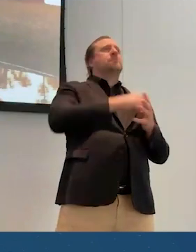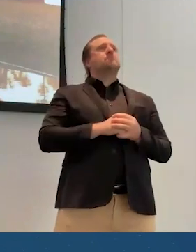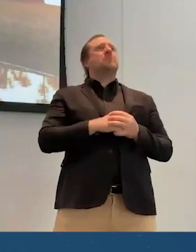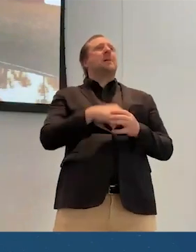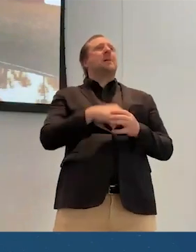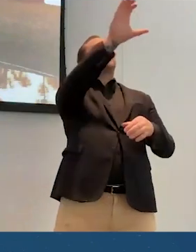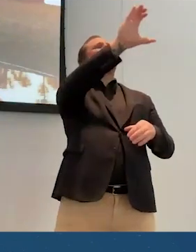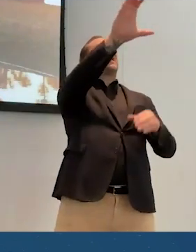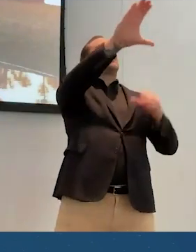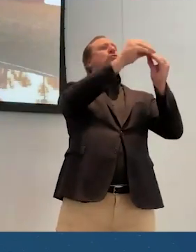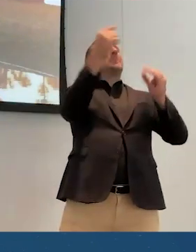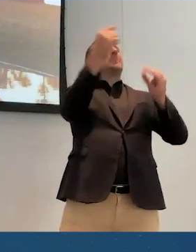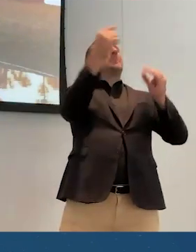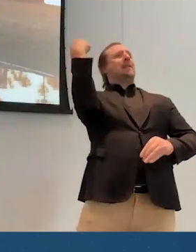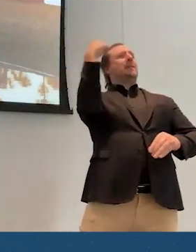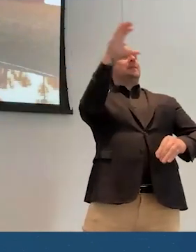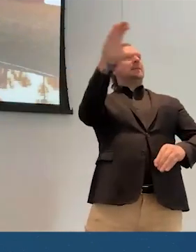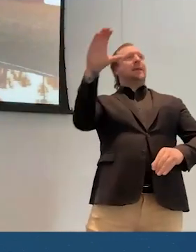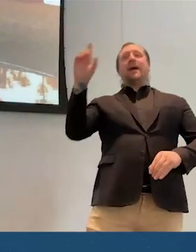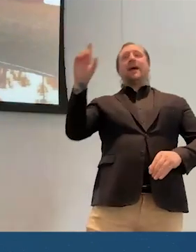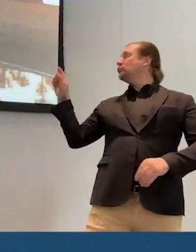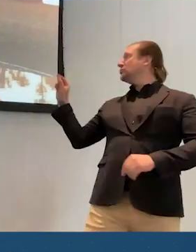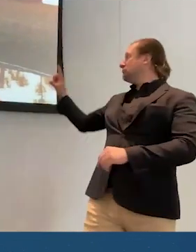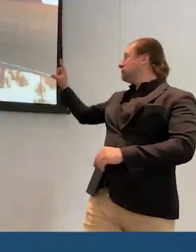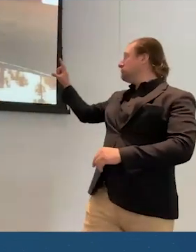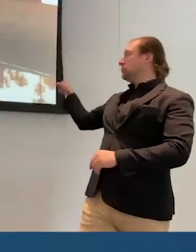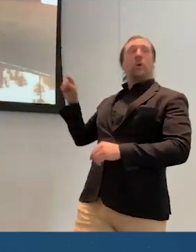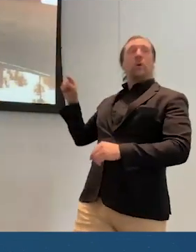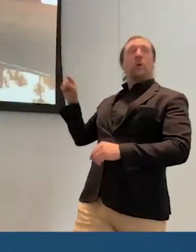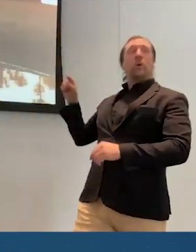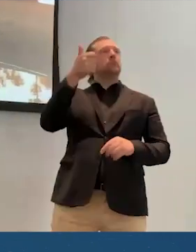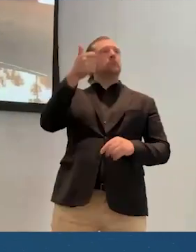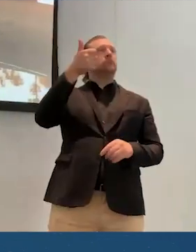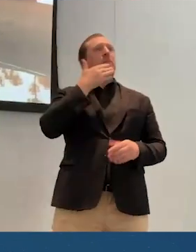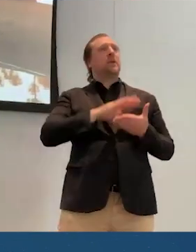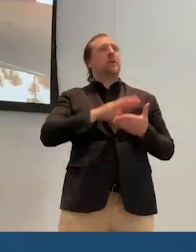VADER, a lexicon and rule-based sentiment analysis tools,